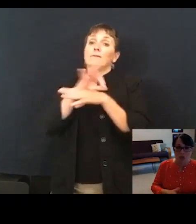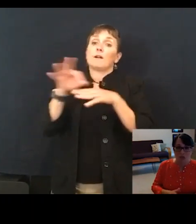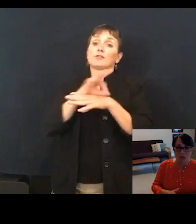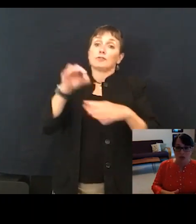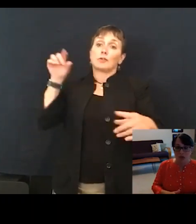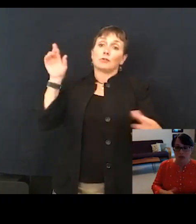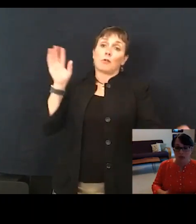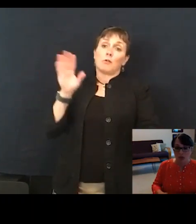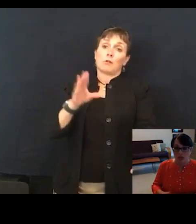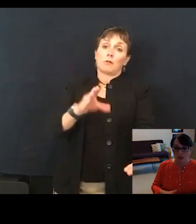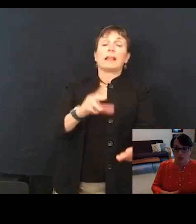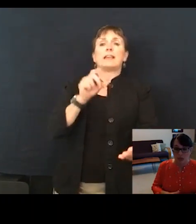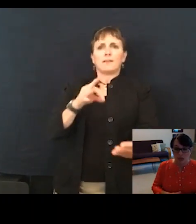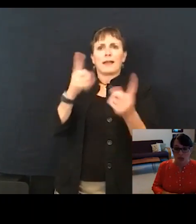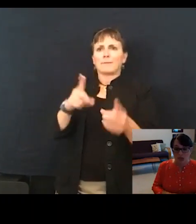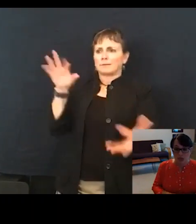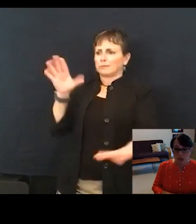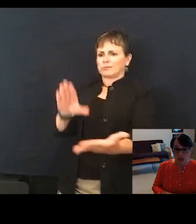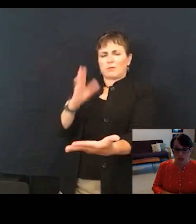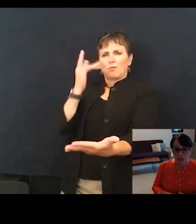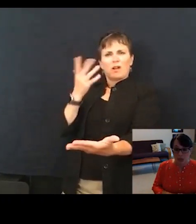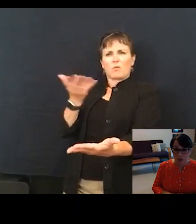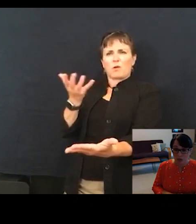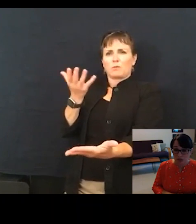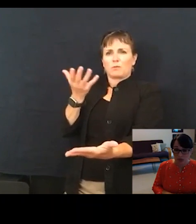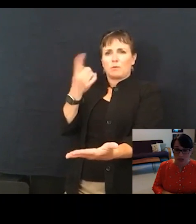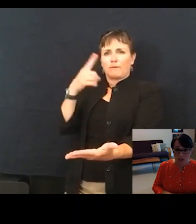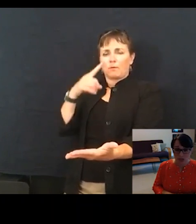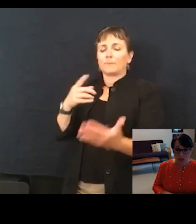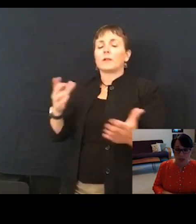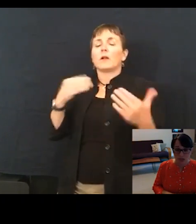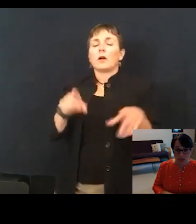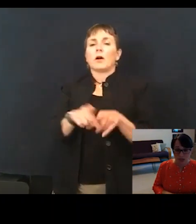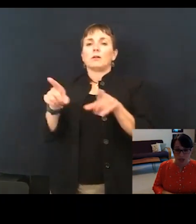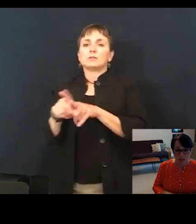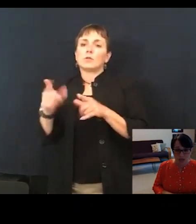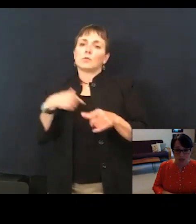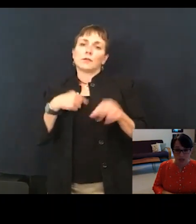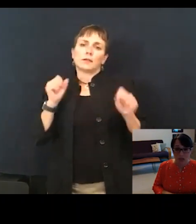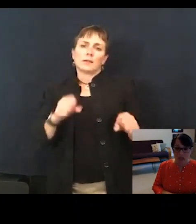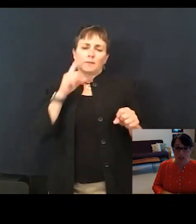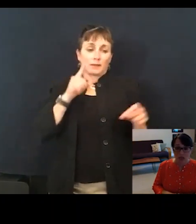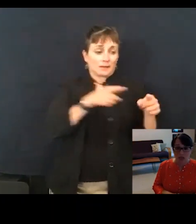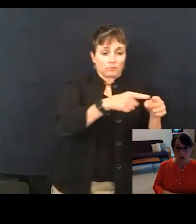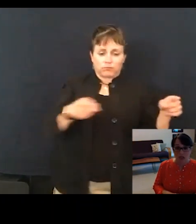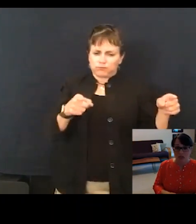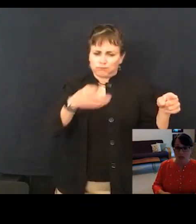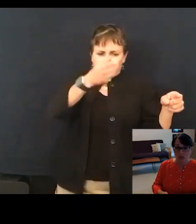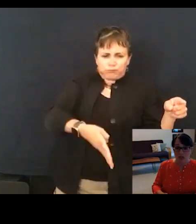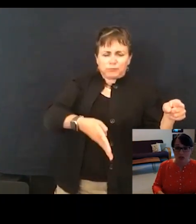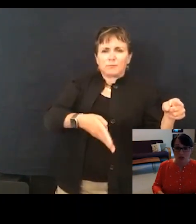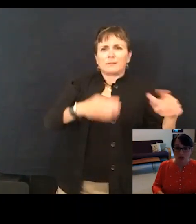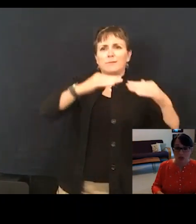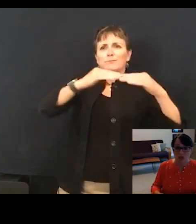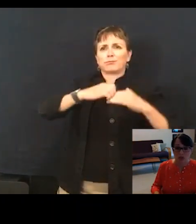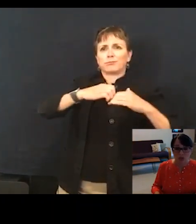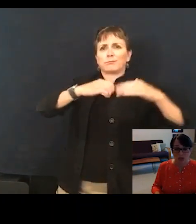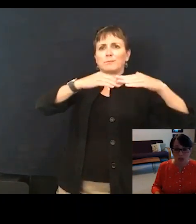We also want to address this issue of that truncated protein that's coming from that front half vector, and we want to see if we can reduce or eliminate